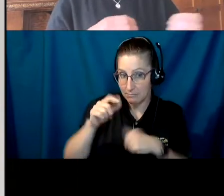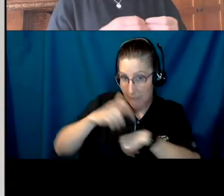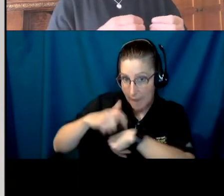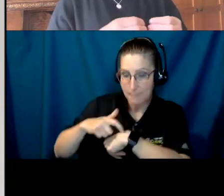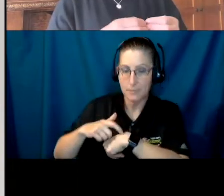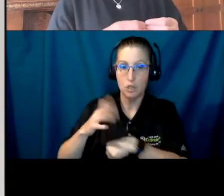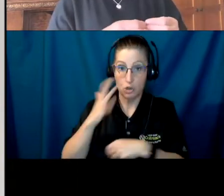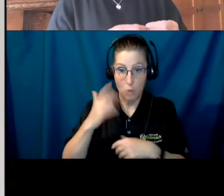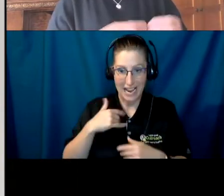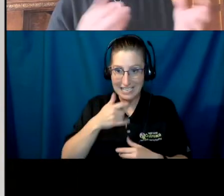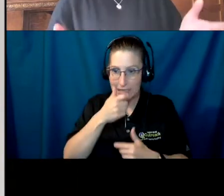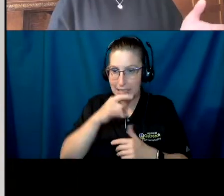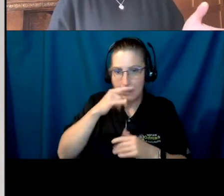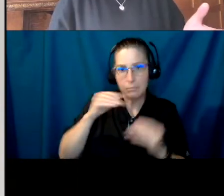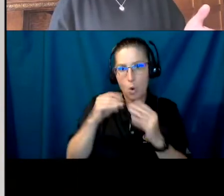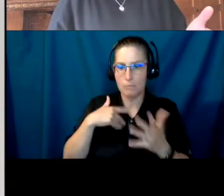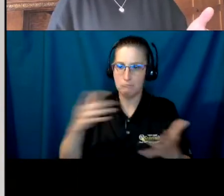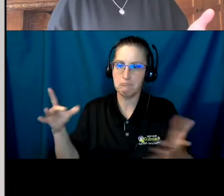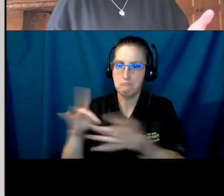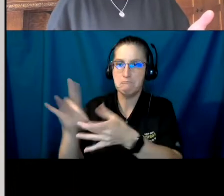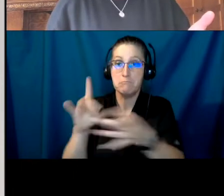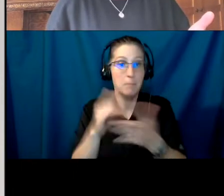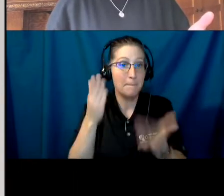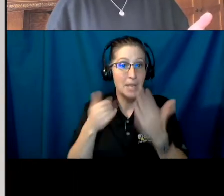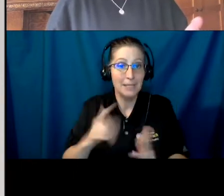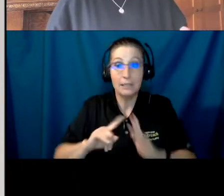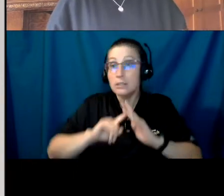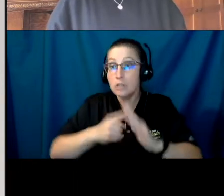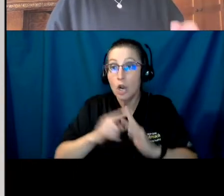connected through shared activities, think about joining or starting a club. Because